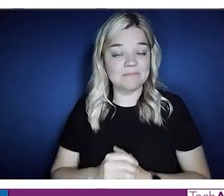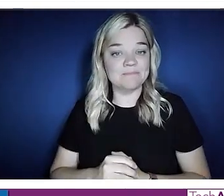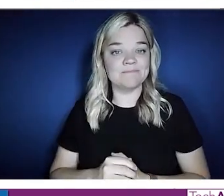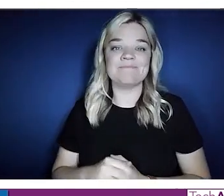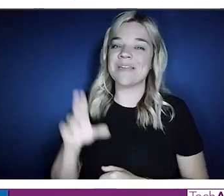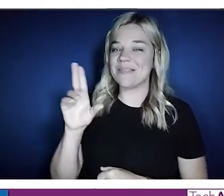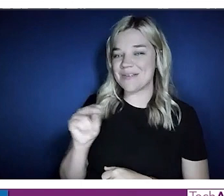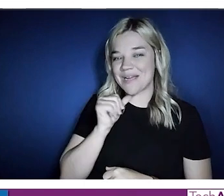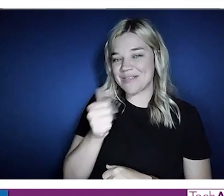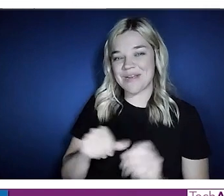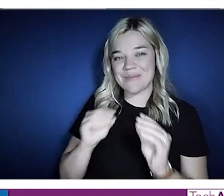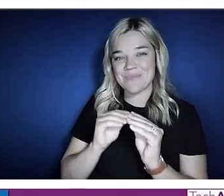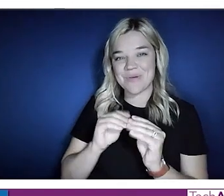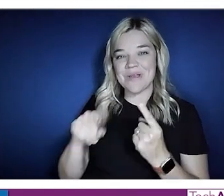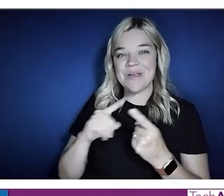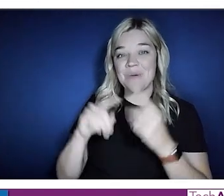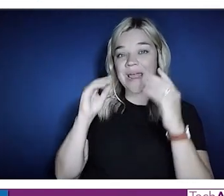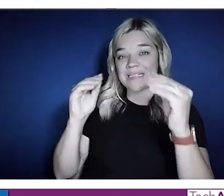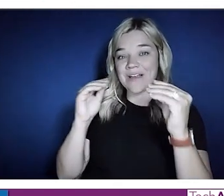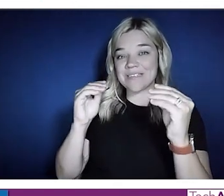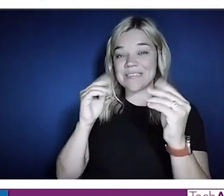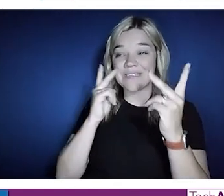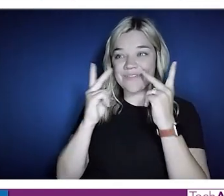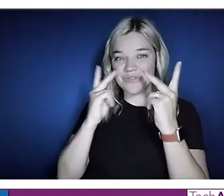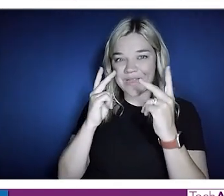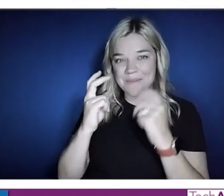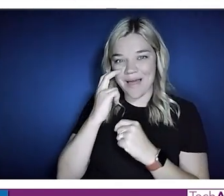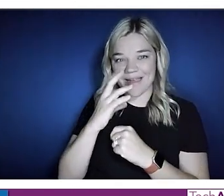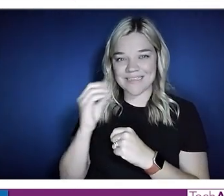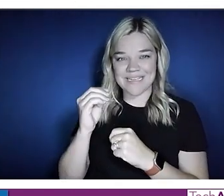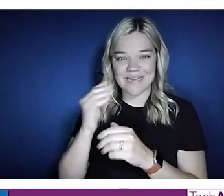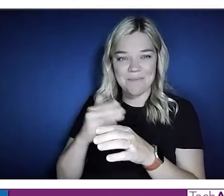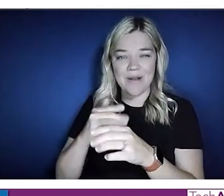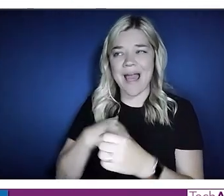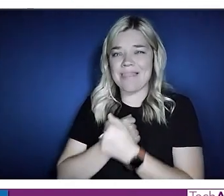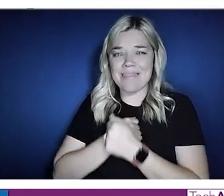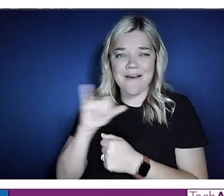When I was a teacher of the blind and visually impaired, I spent a ton of time up there. And I love that building and all of those people